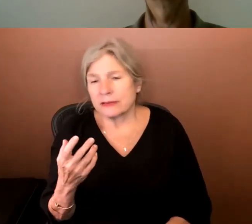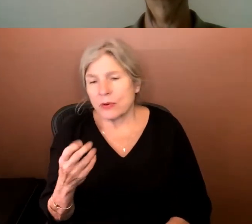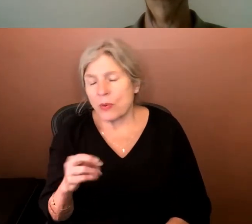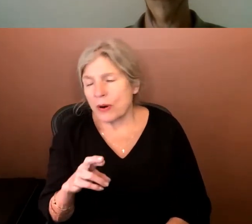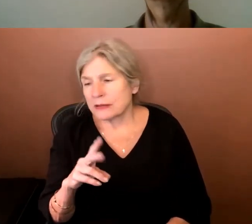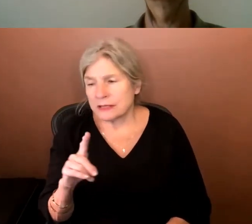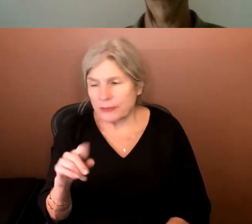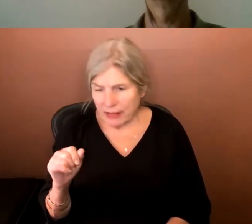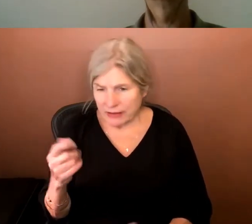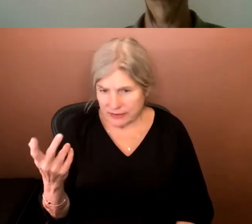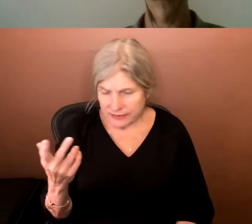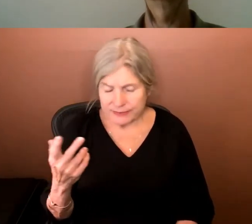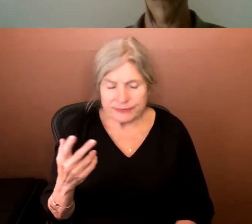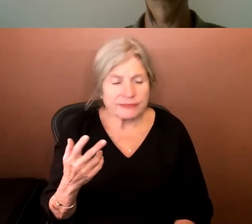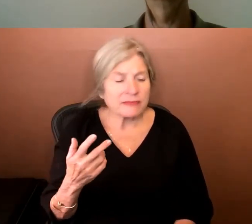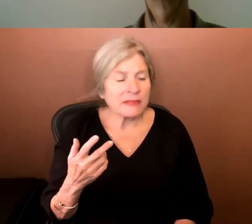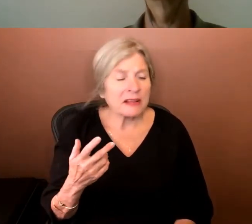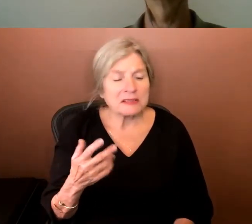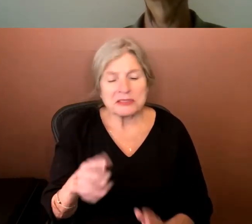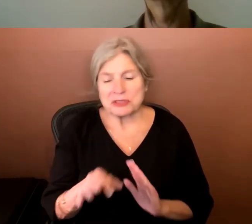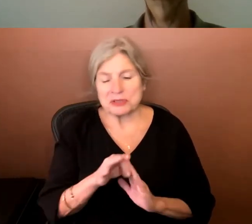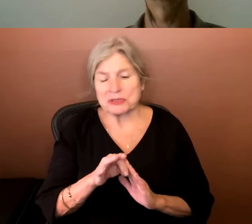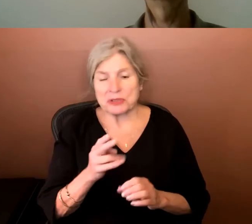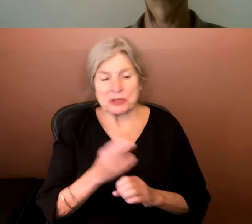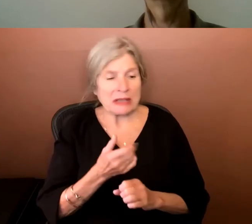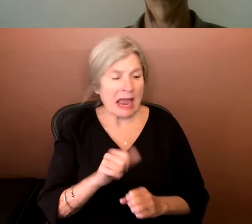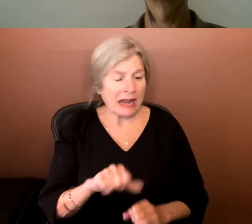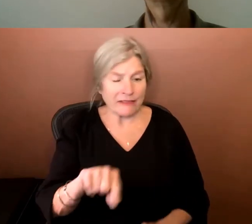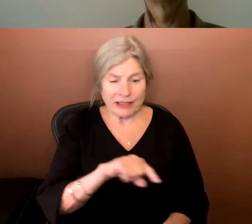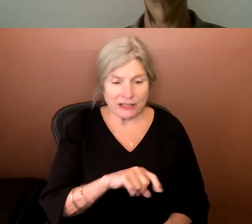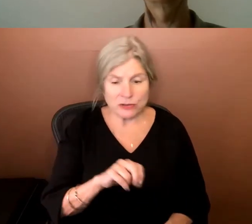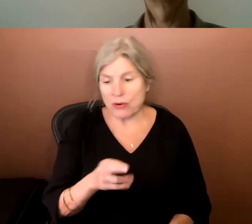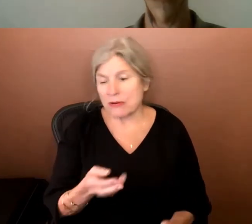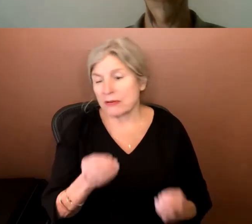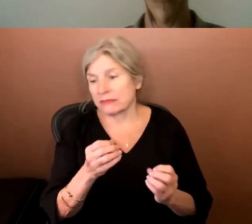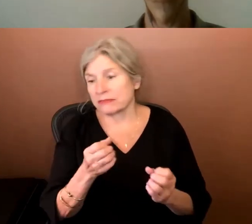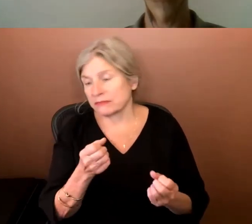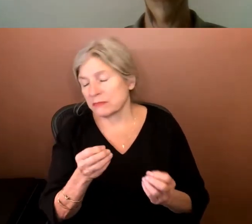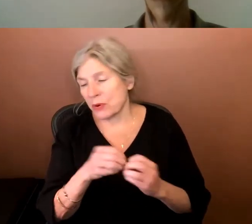may choose to use any one or more of these devices or modalities because it meets